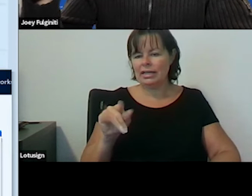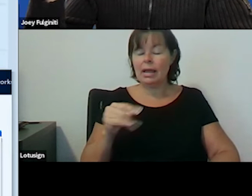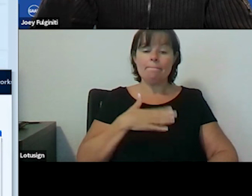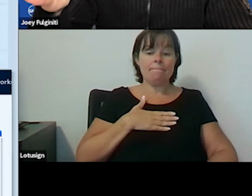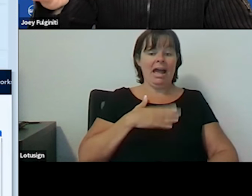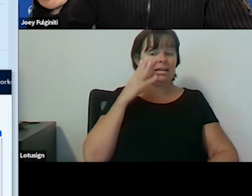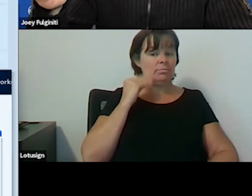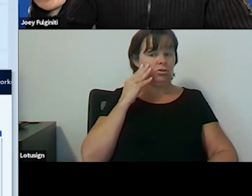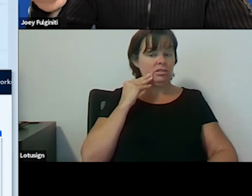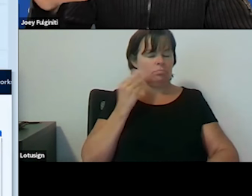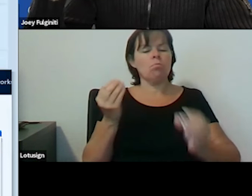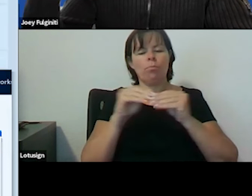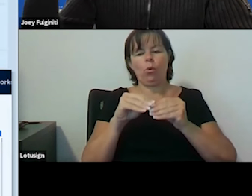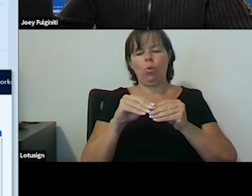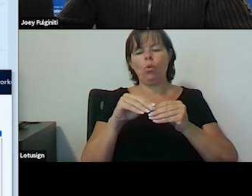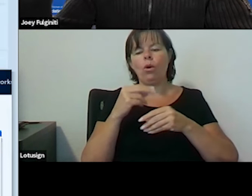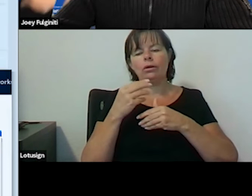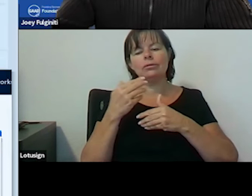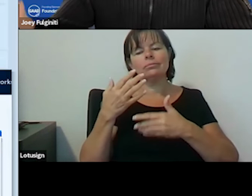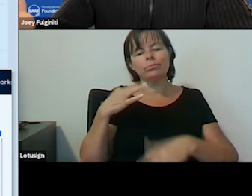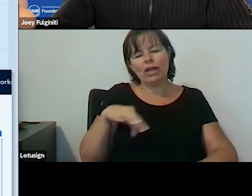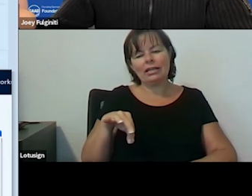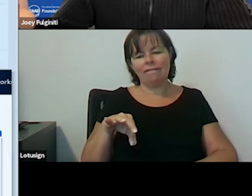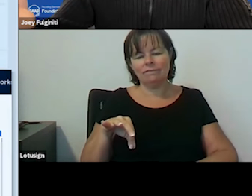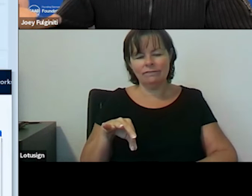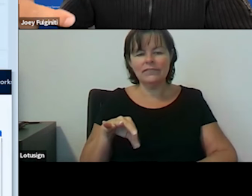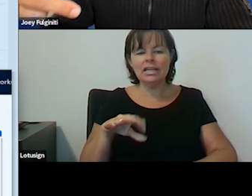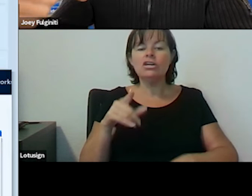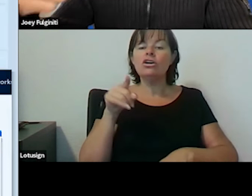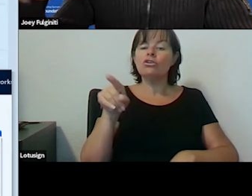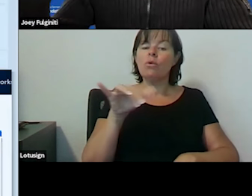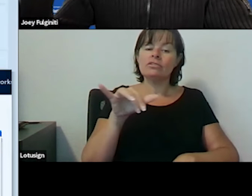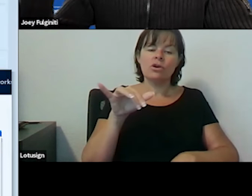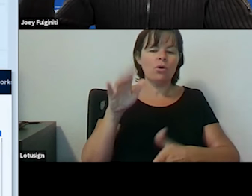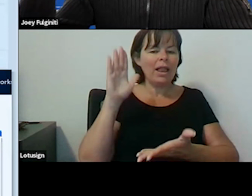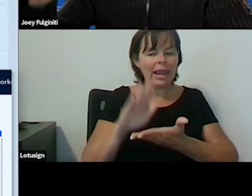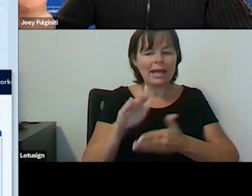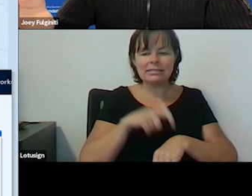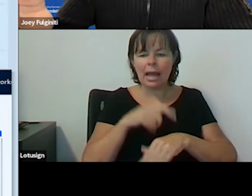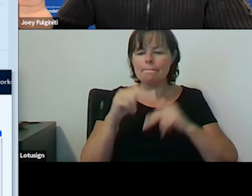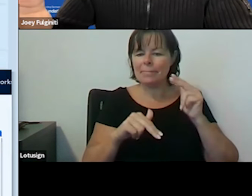a lot more productive you also spend less time fiddling with files you um this this toolkit in